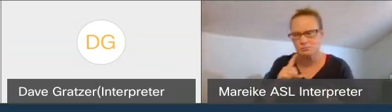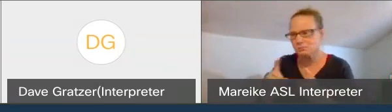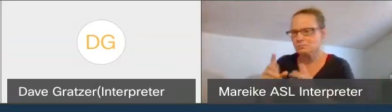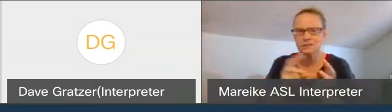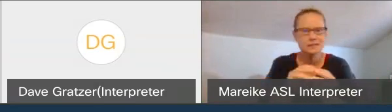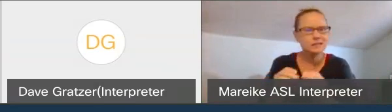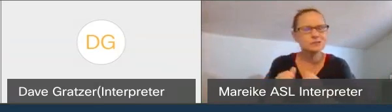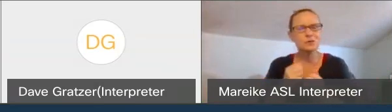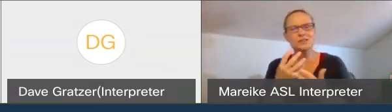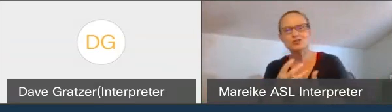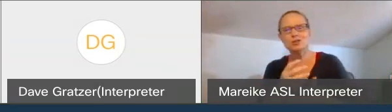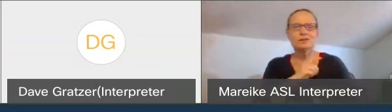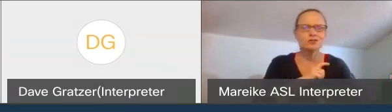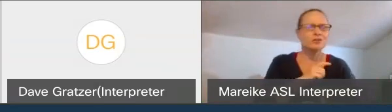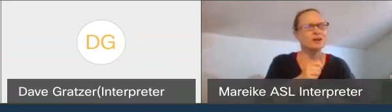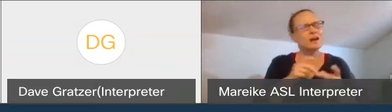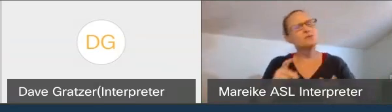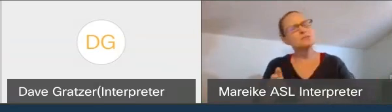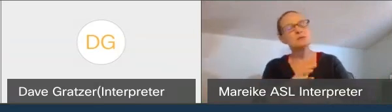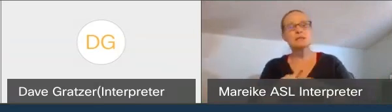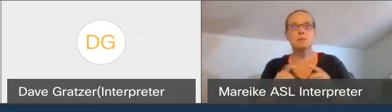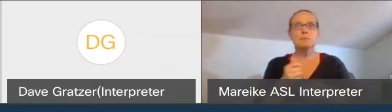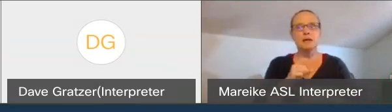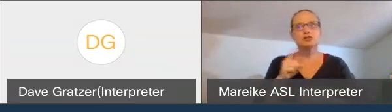that can get you on, uh, on the schedule, so that's what I would say is important.